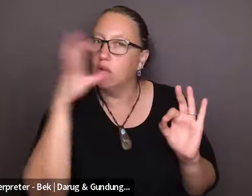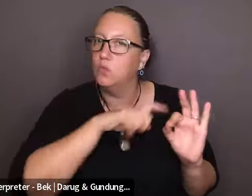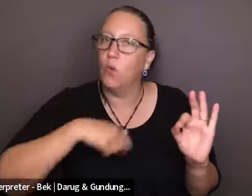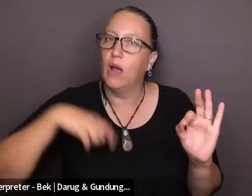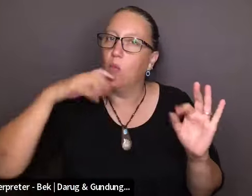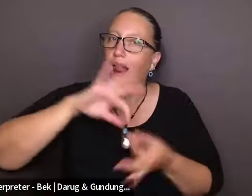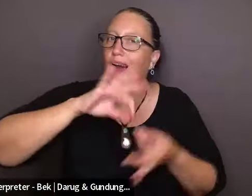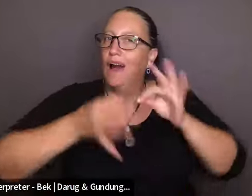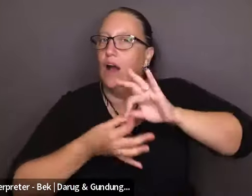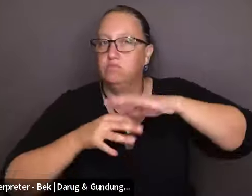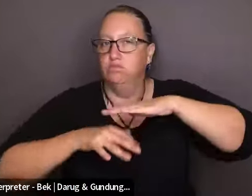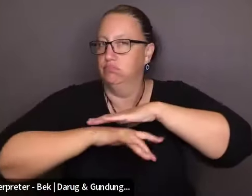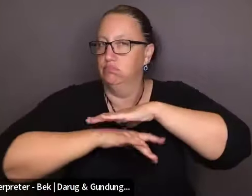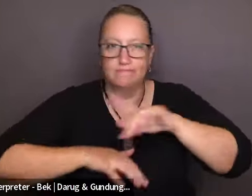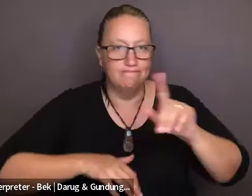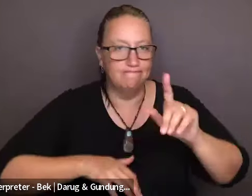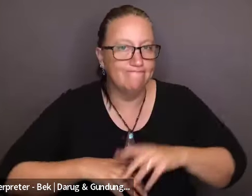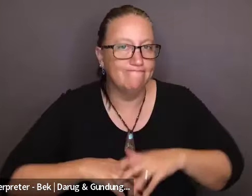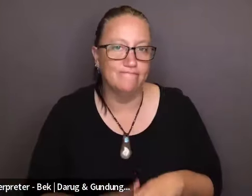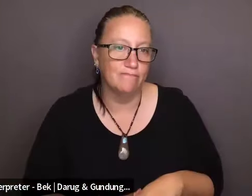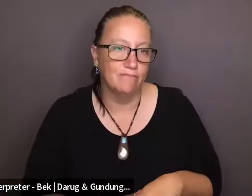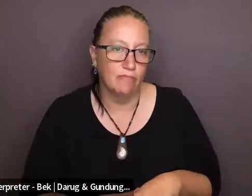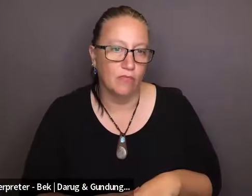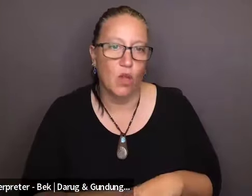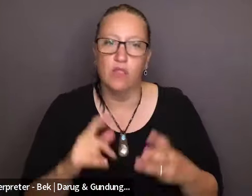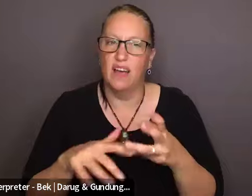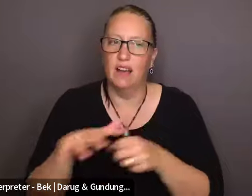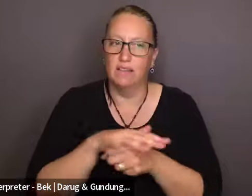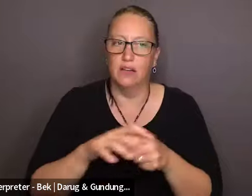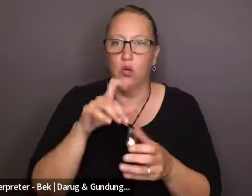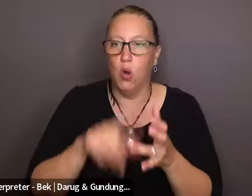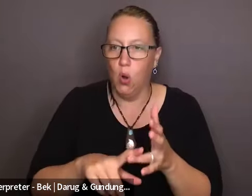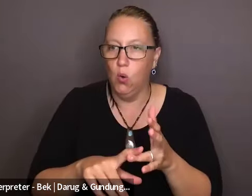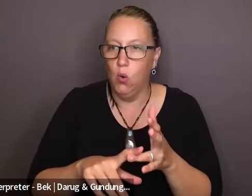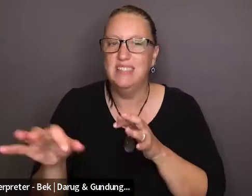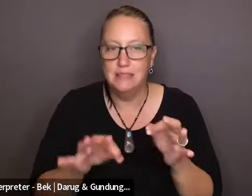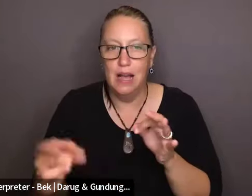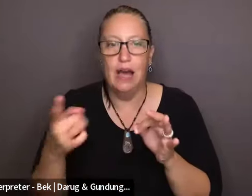applications make this visible . They don't assume